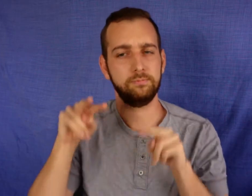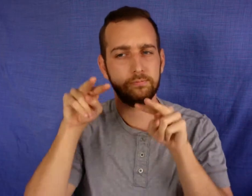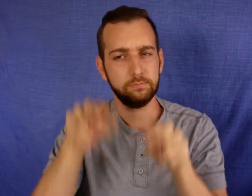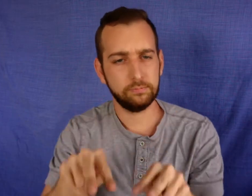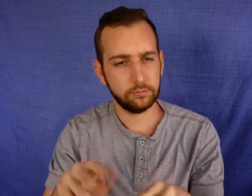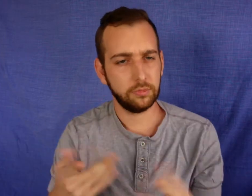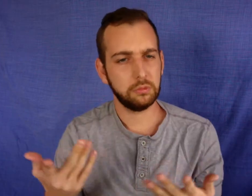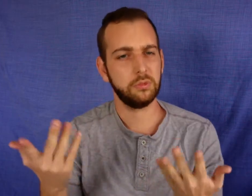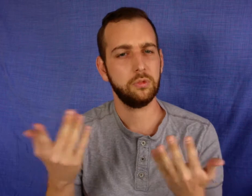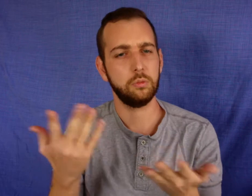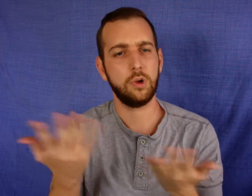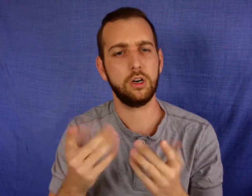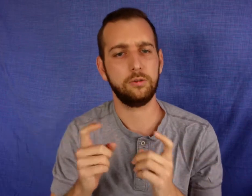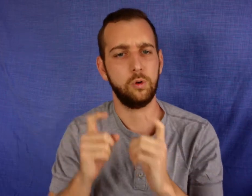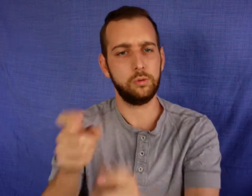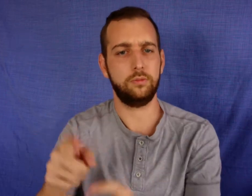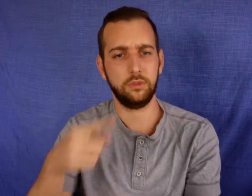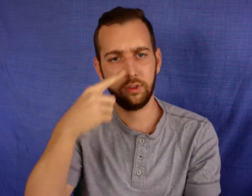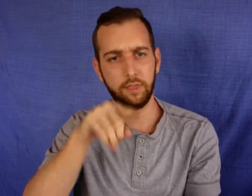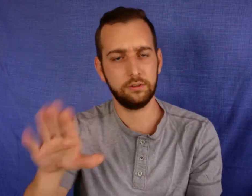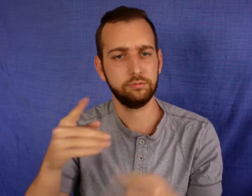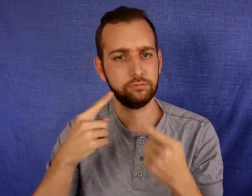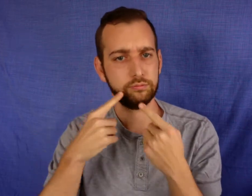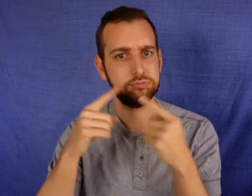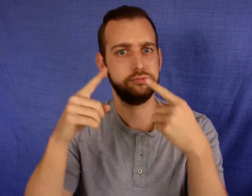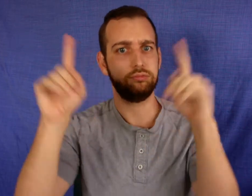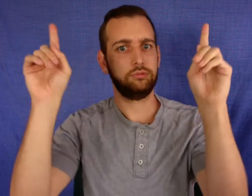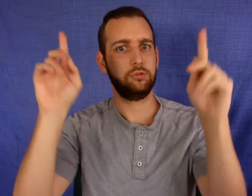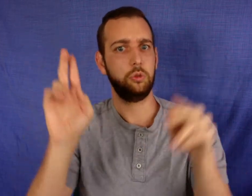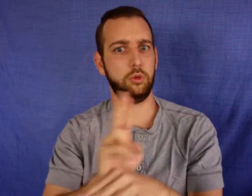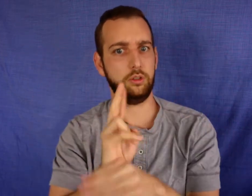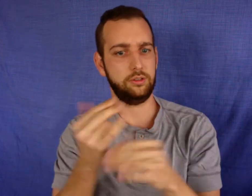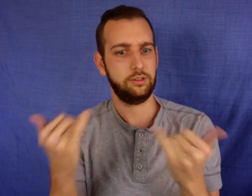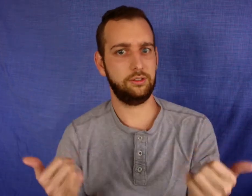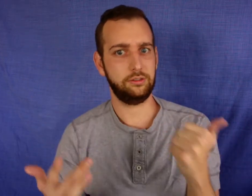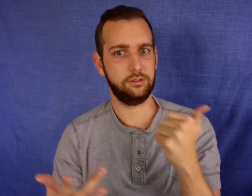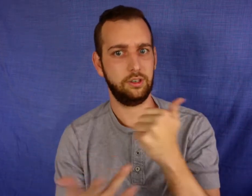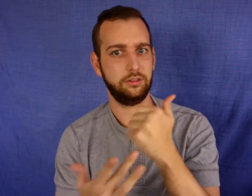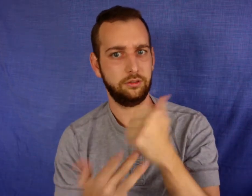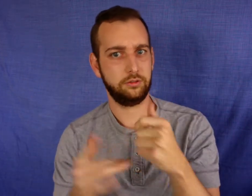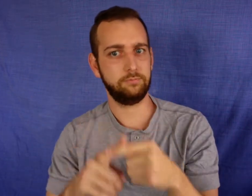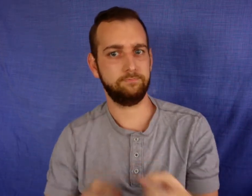I wanted to look at, what contributed to Thailand’s success using existing technology to support